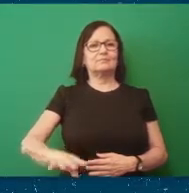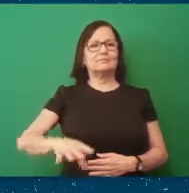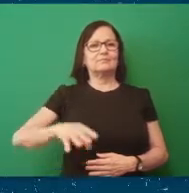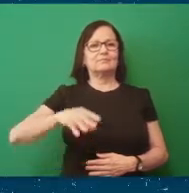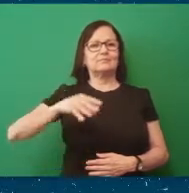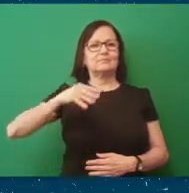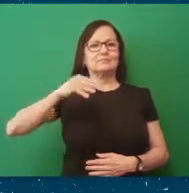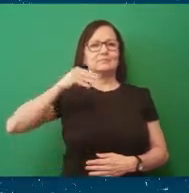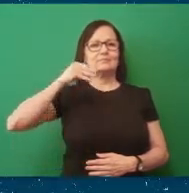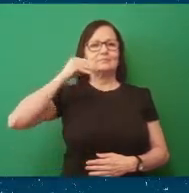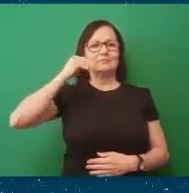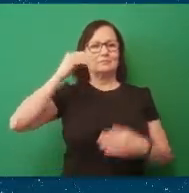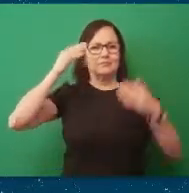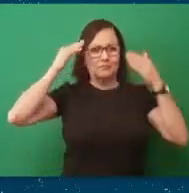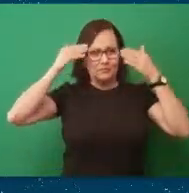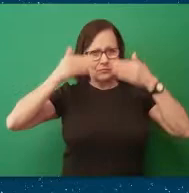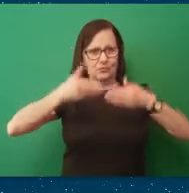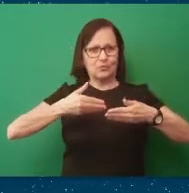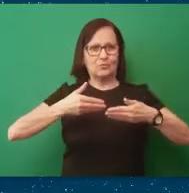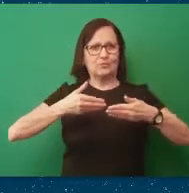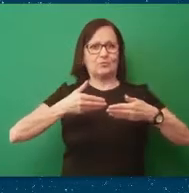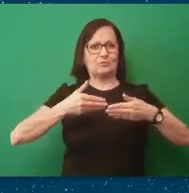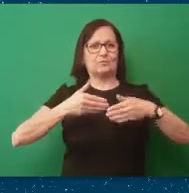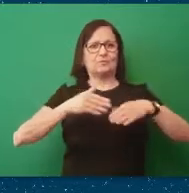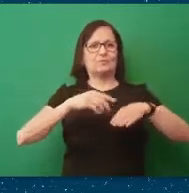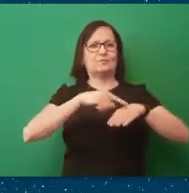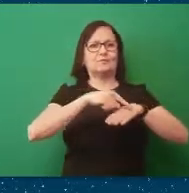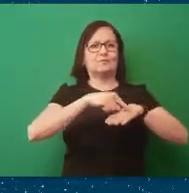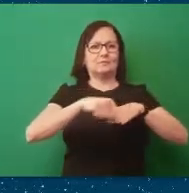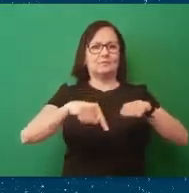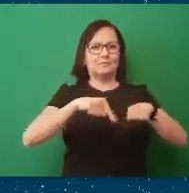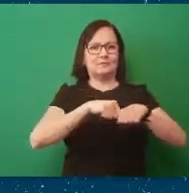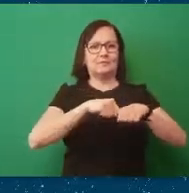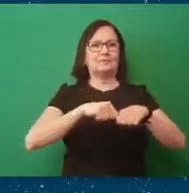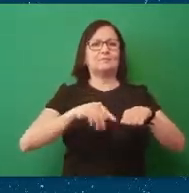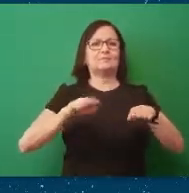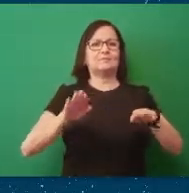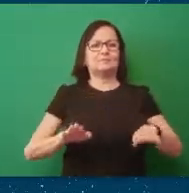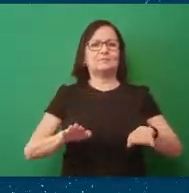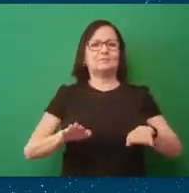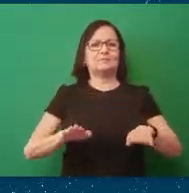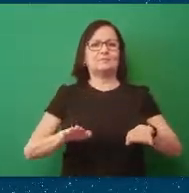When you're ready, we'll bring our attention to the sensations in our feet.